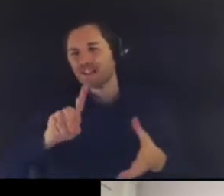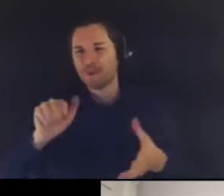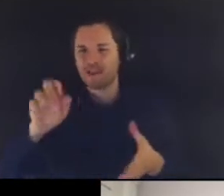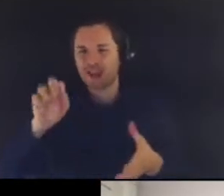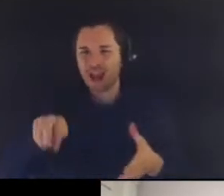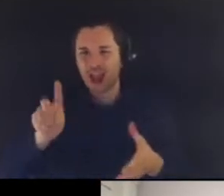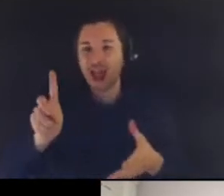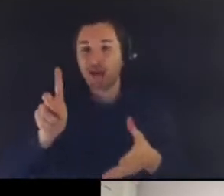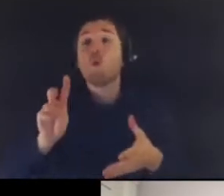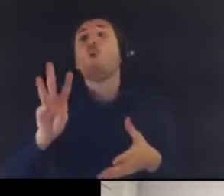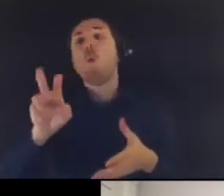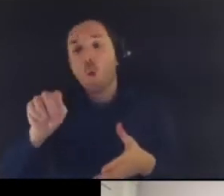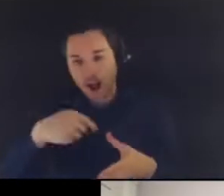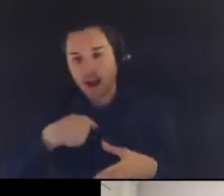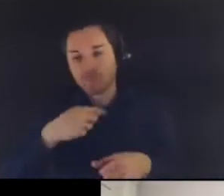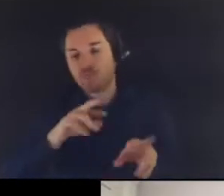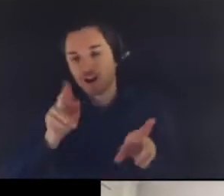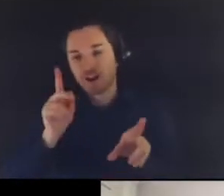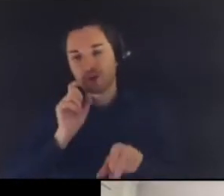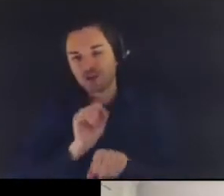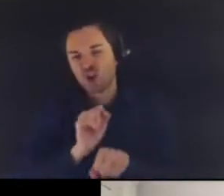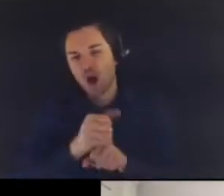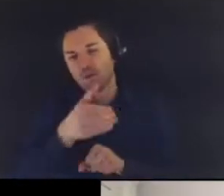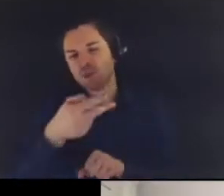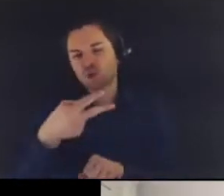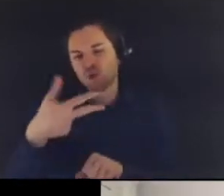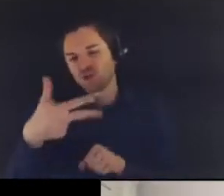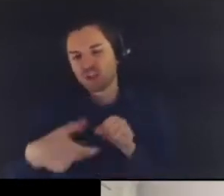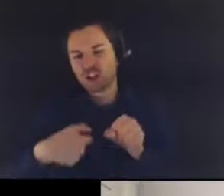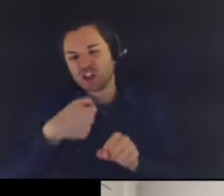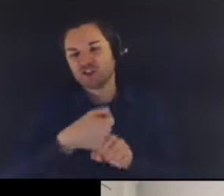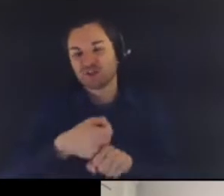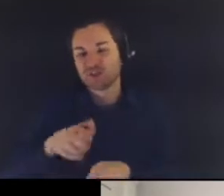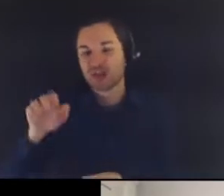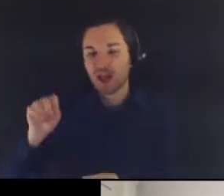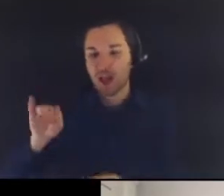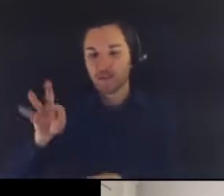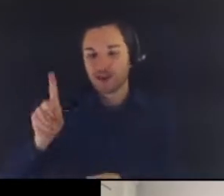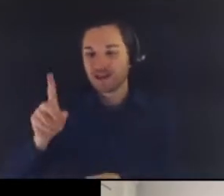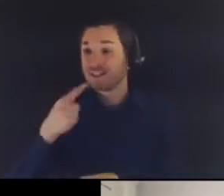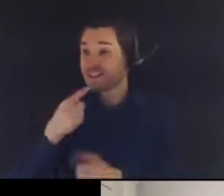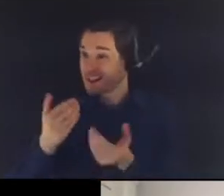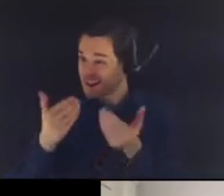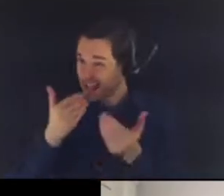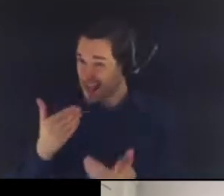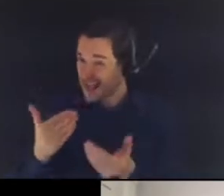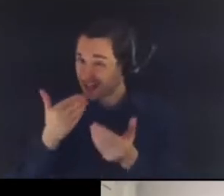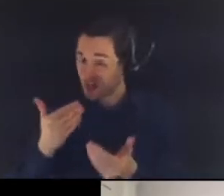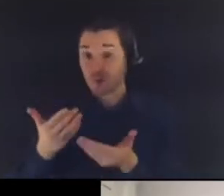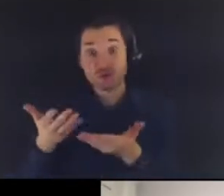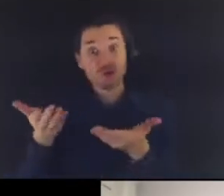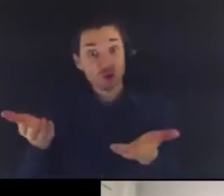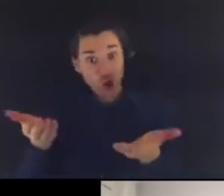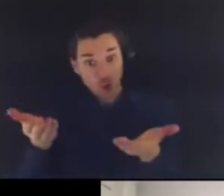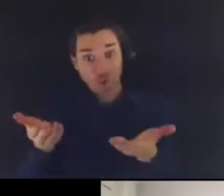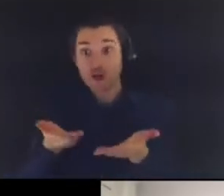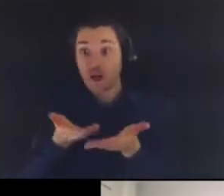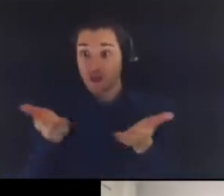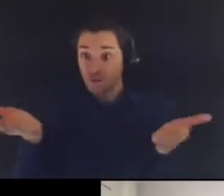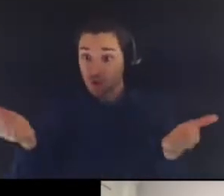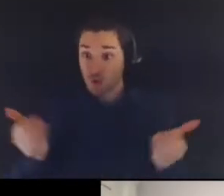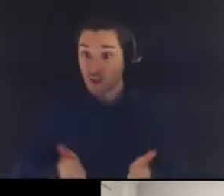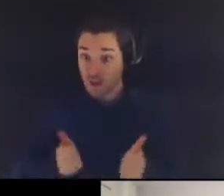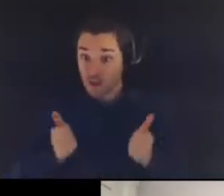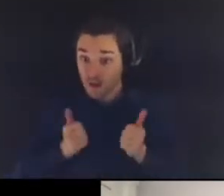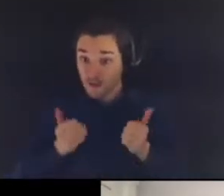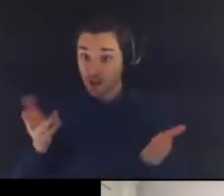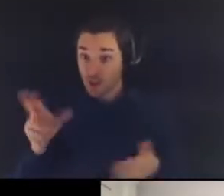Thank you. If you re in the United States, Disability IN is definitely a great resource.